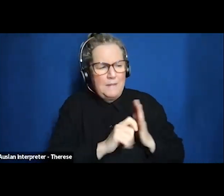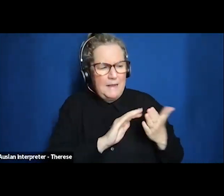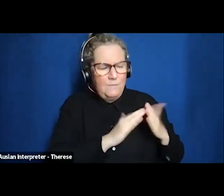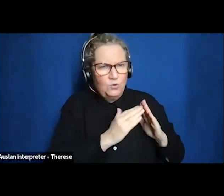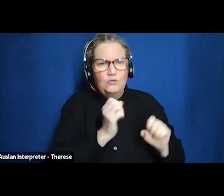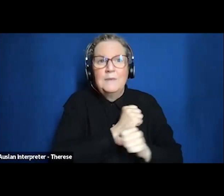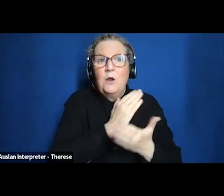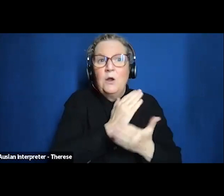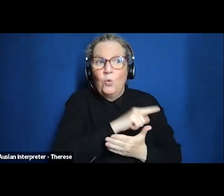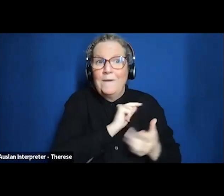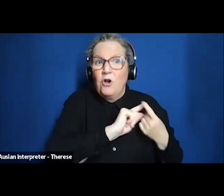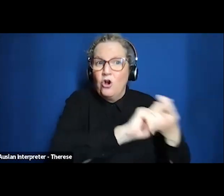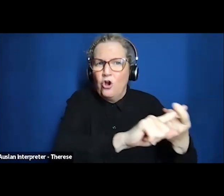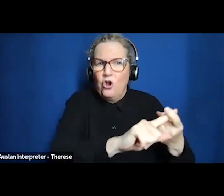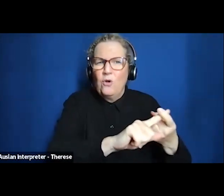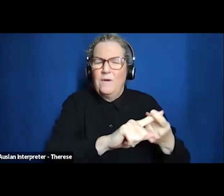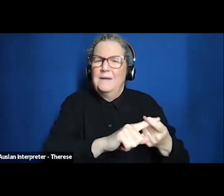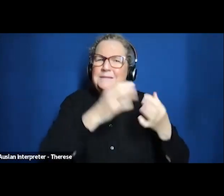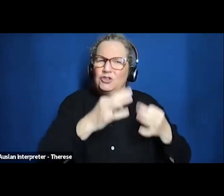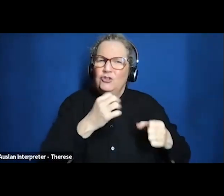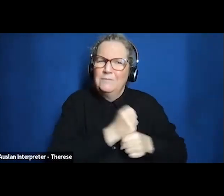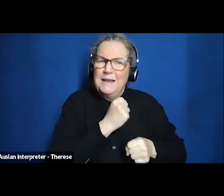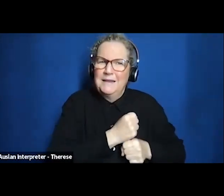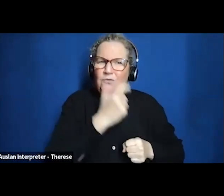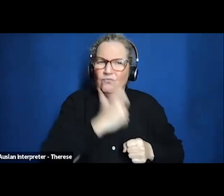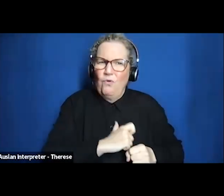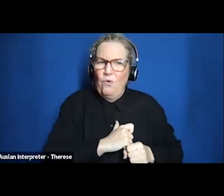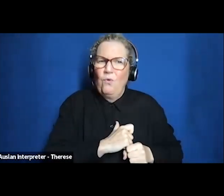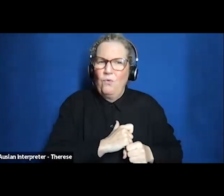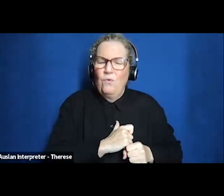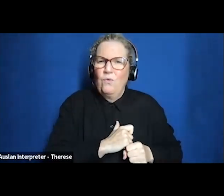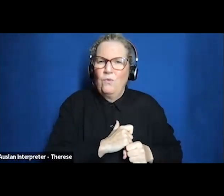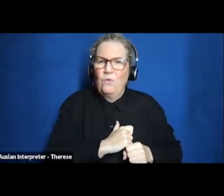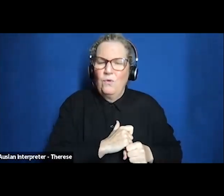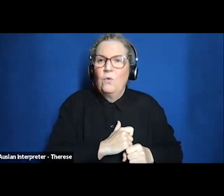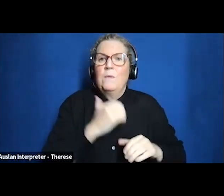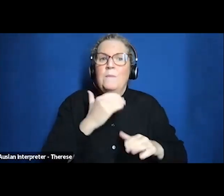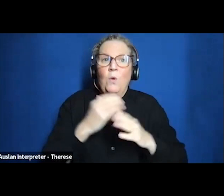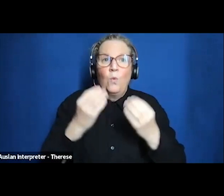they have an ongoing decision making role and use of this asset. They've been working closely with disability